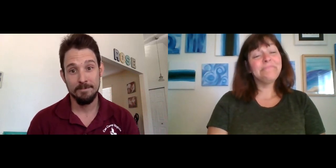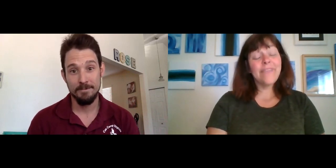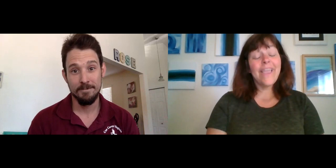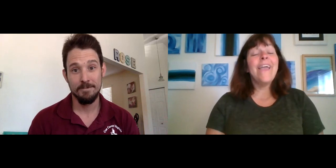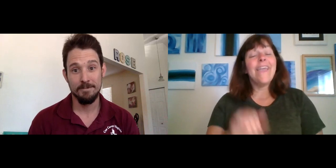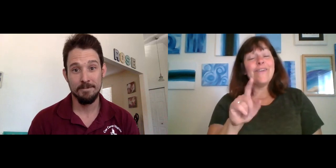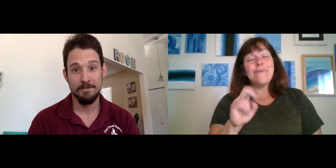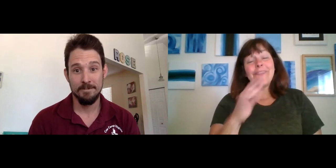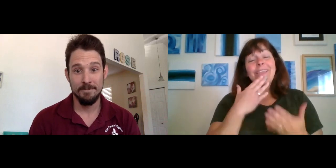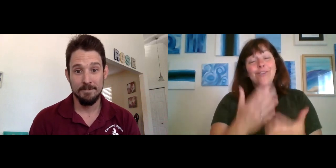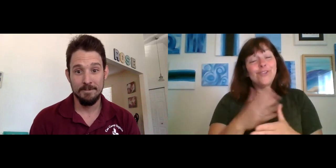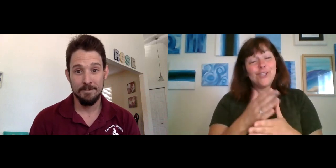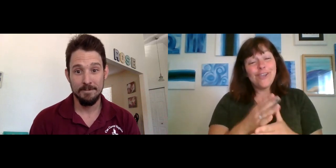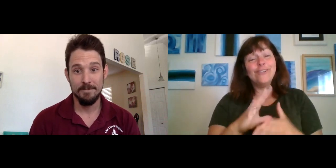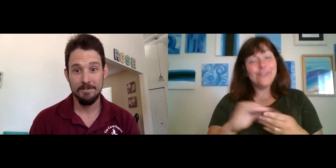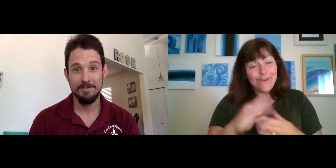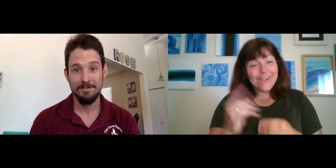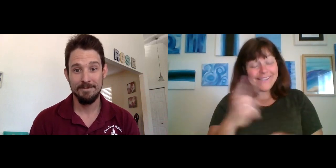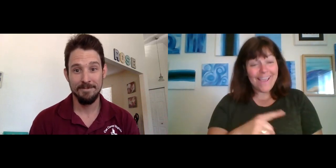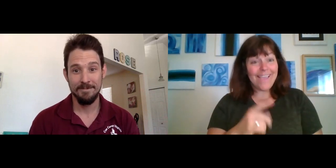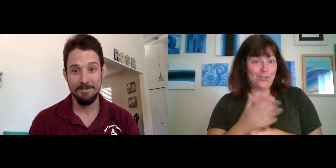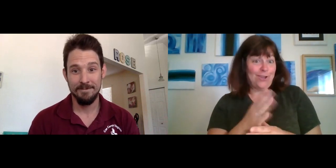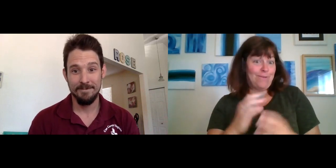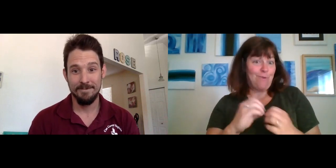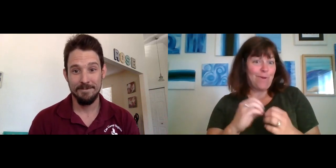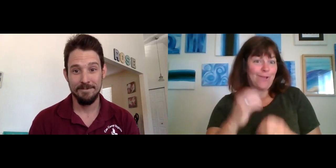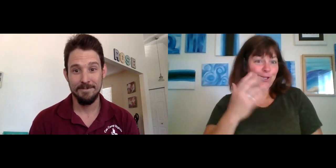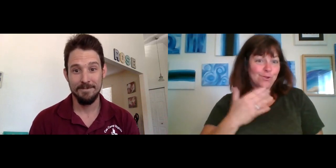Karen: Aaron, I'm gonna thank you for sharing your story today and sharing more about Cued Speech